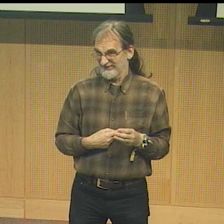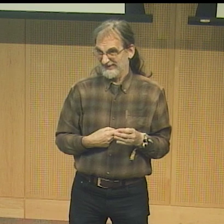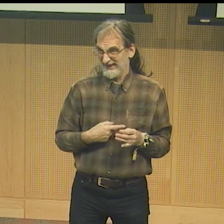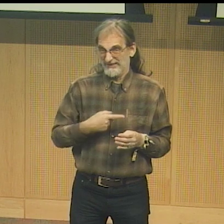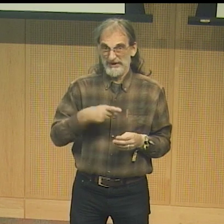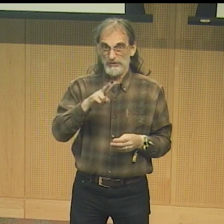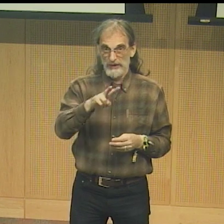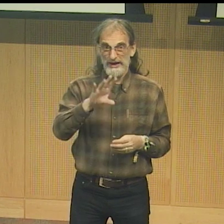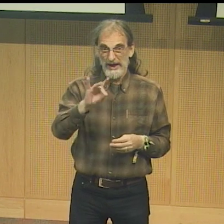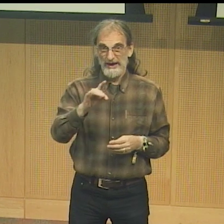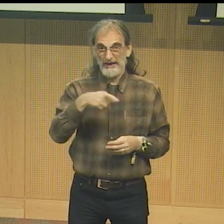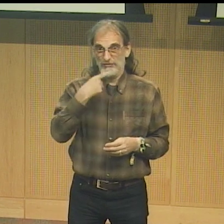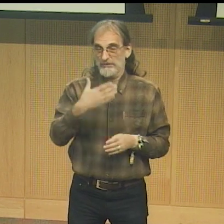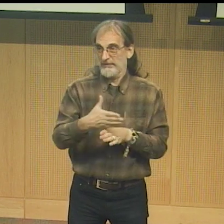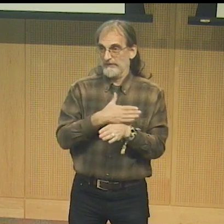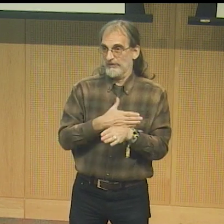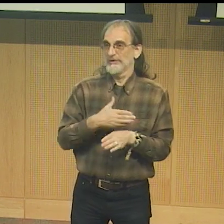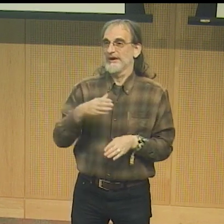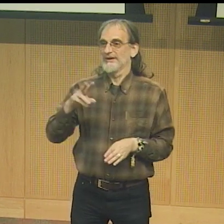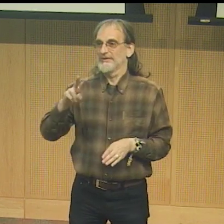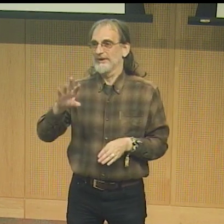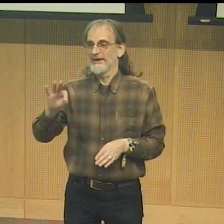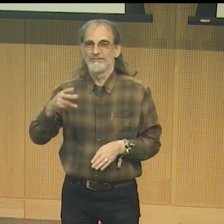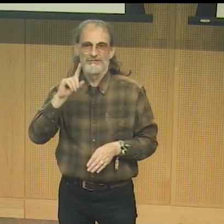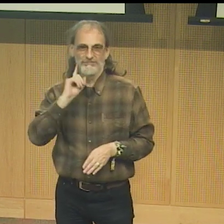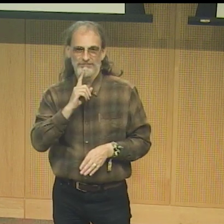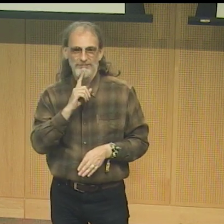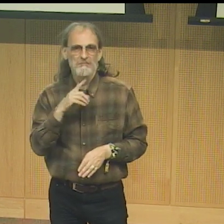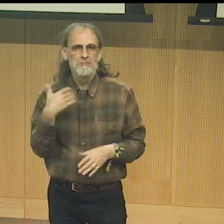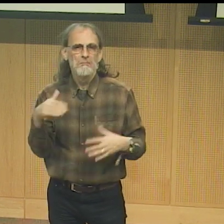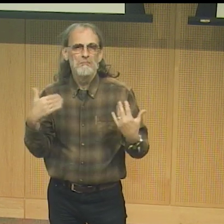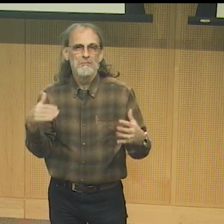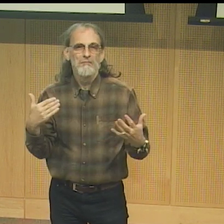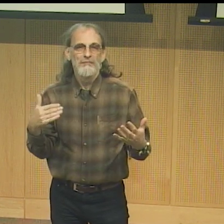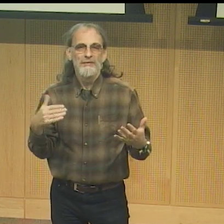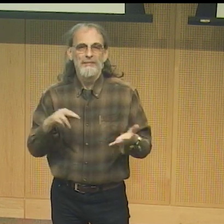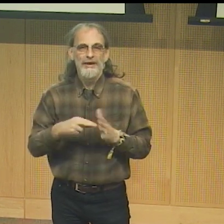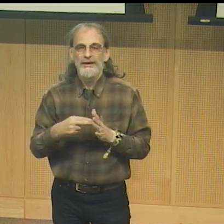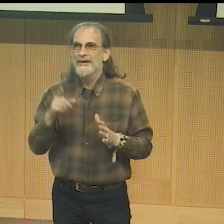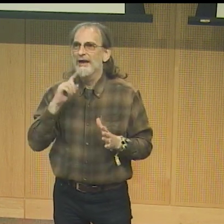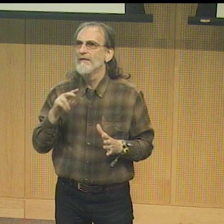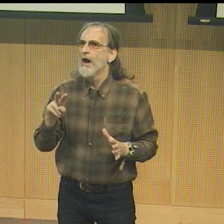So, there were 28--I'm sorry, there were 208 people before him. There were--excuse me, that was an interpreter.